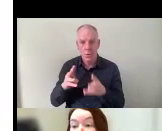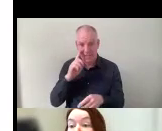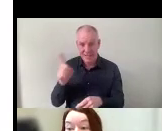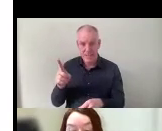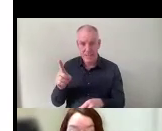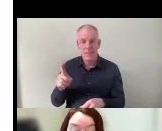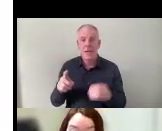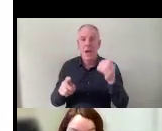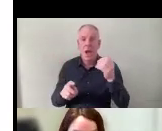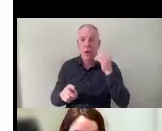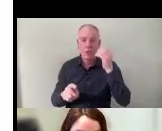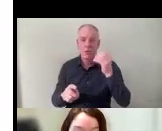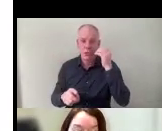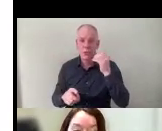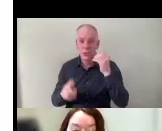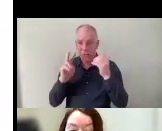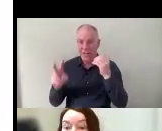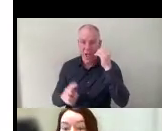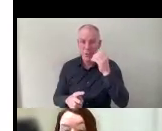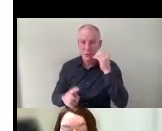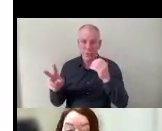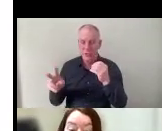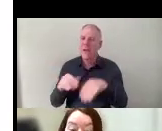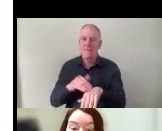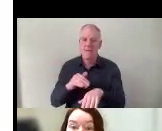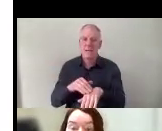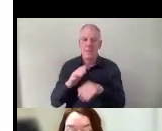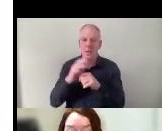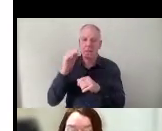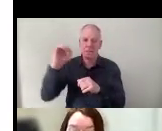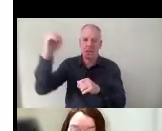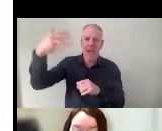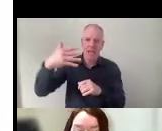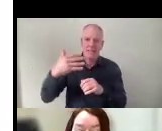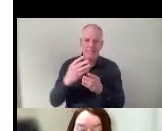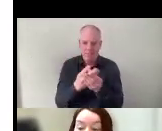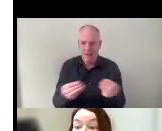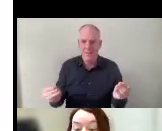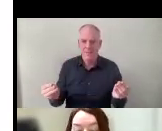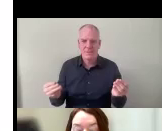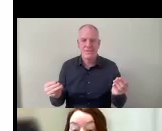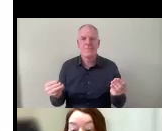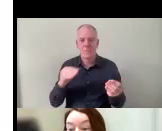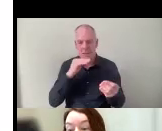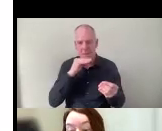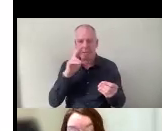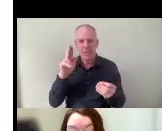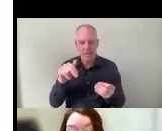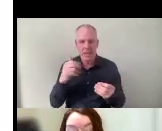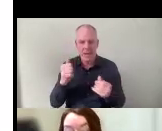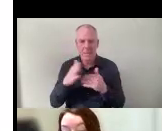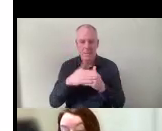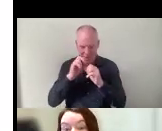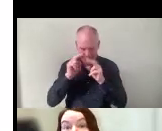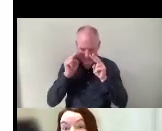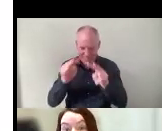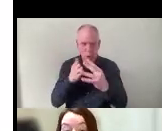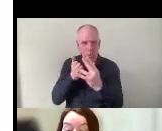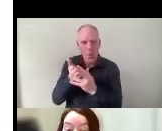oranges, in particular in the painting, have been affected by degradation and by solvent damage, leading to increased transparency, and in some areas, almost total